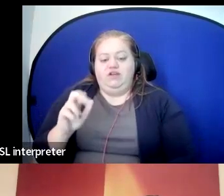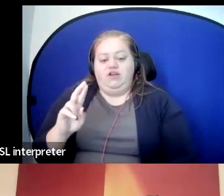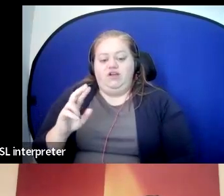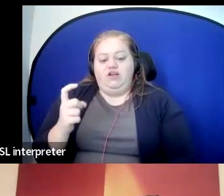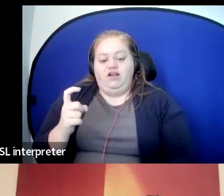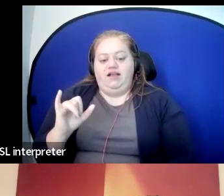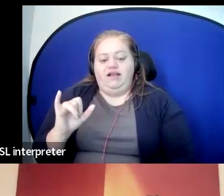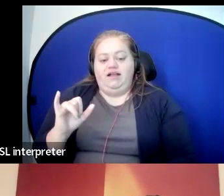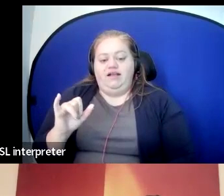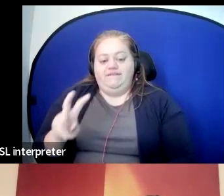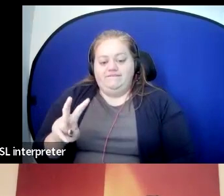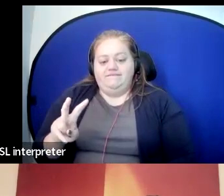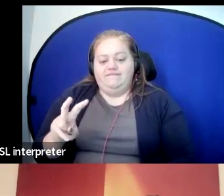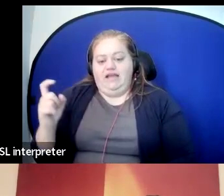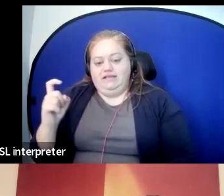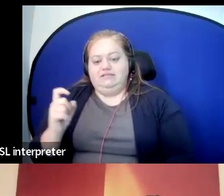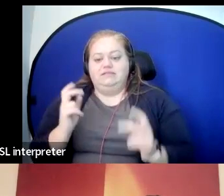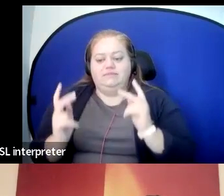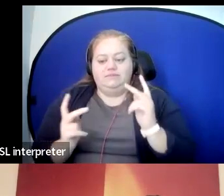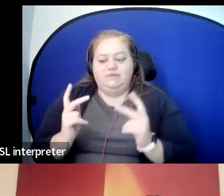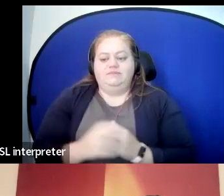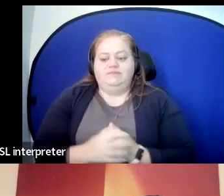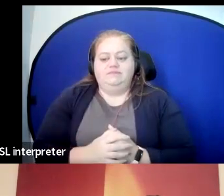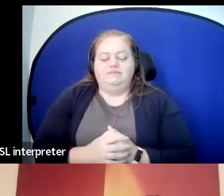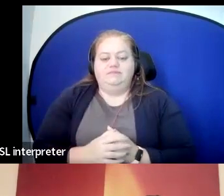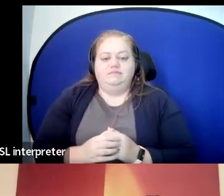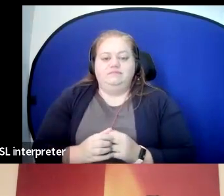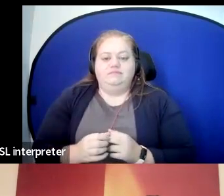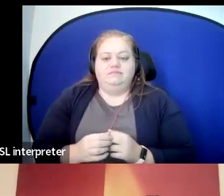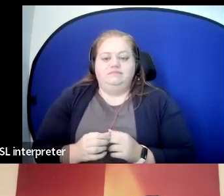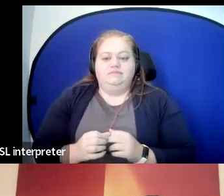And yeah, slowly but surely, when